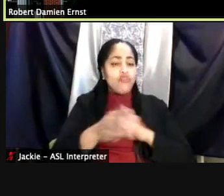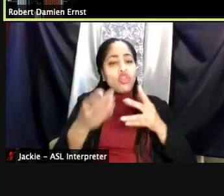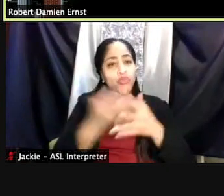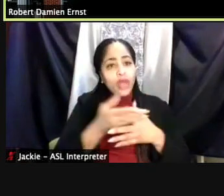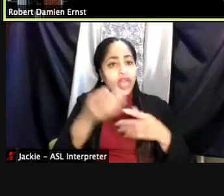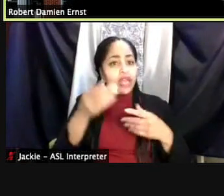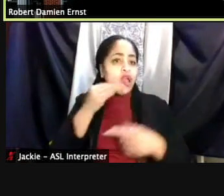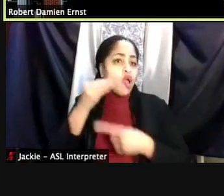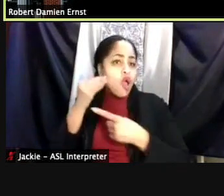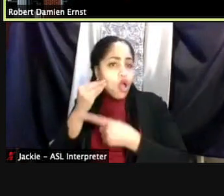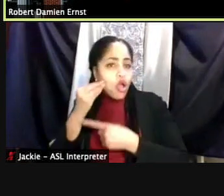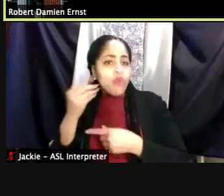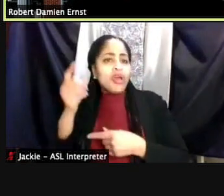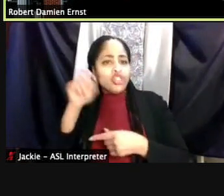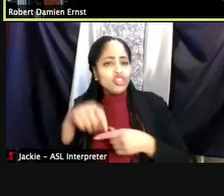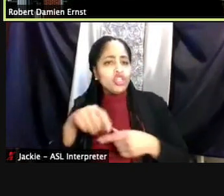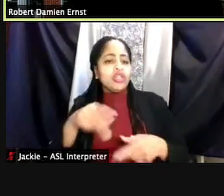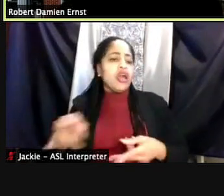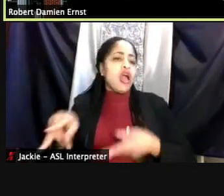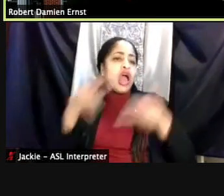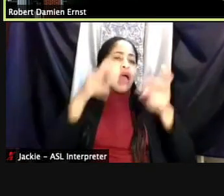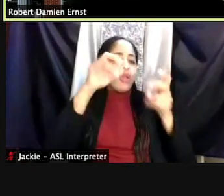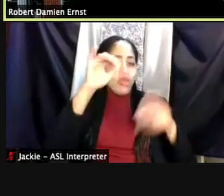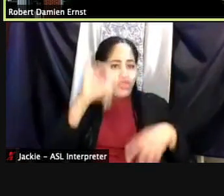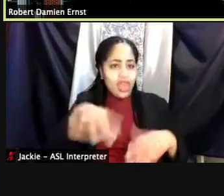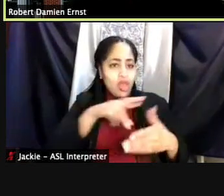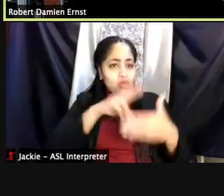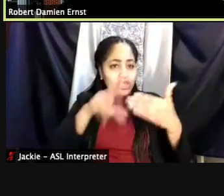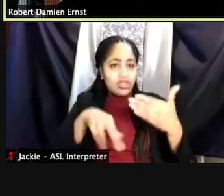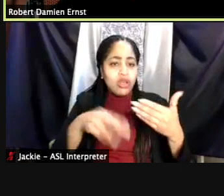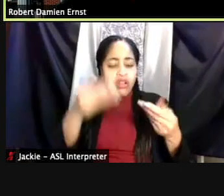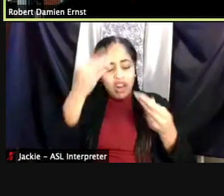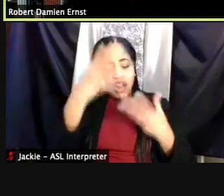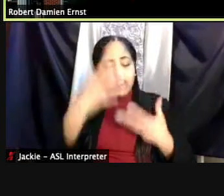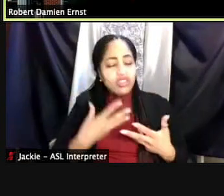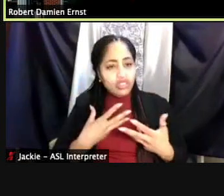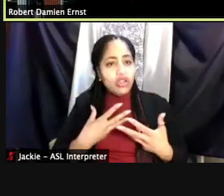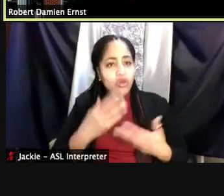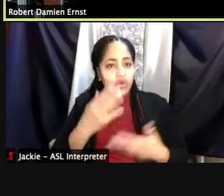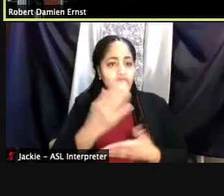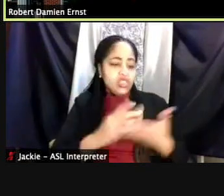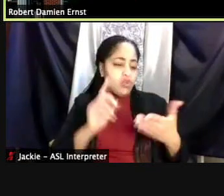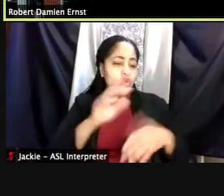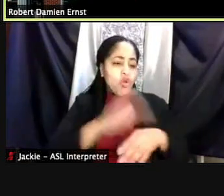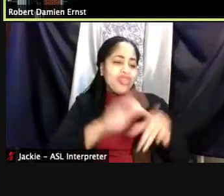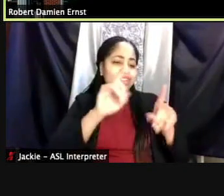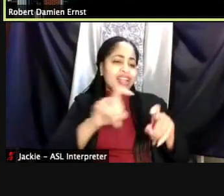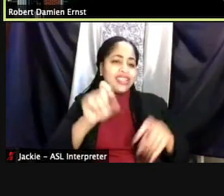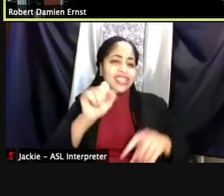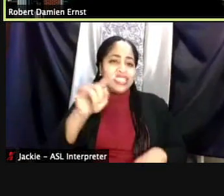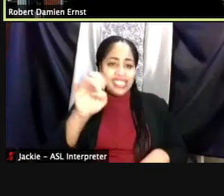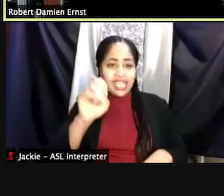then they should upload that, let us know about that. There's some places on the testing site, on the blueprint website,